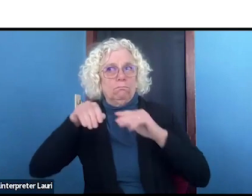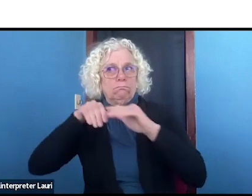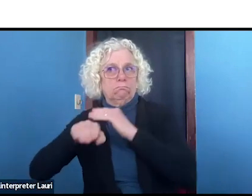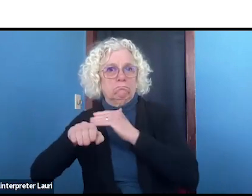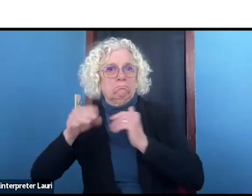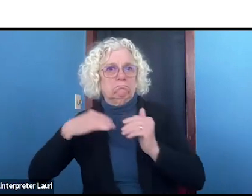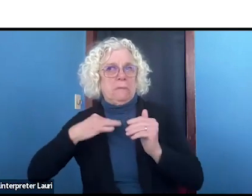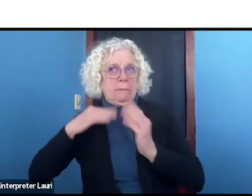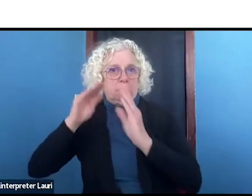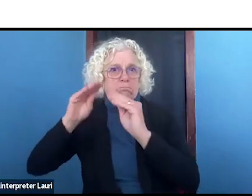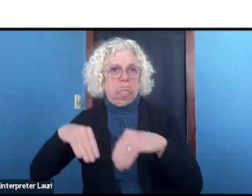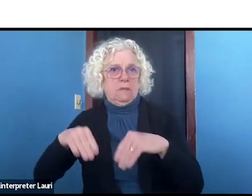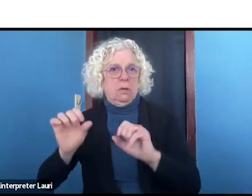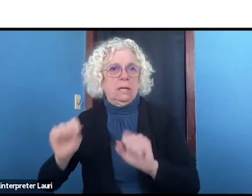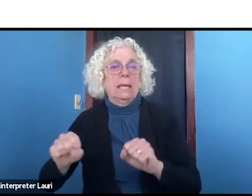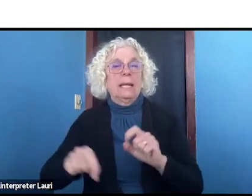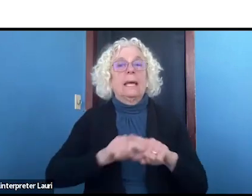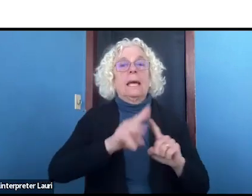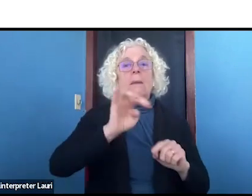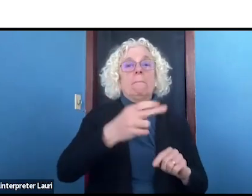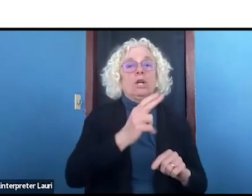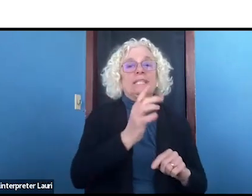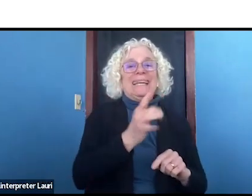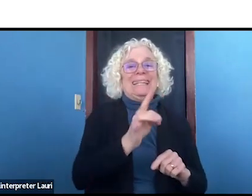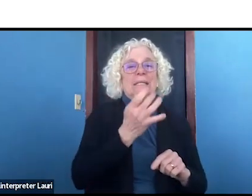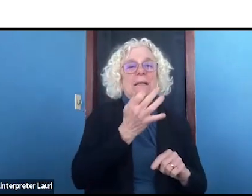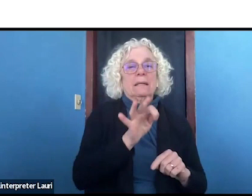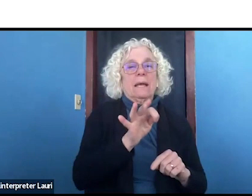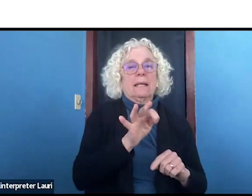Also on March 18th and March 19th in at Sampson's headquarters